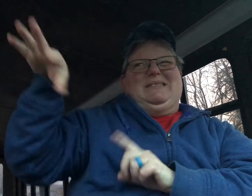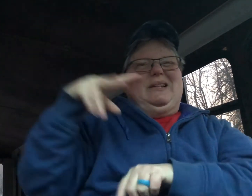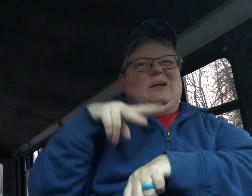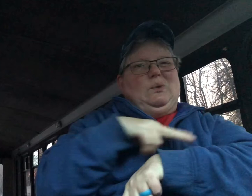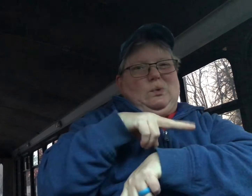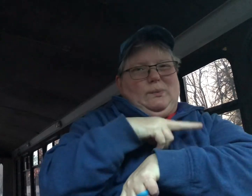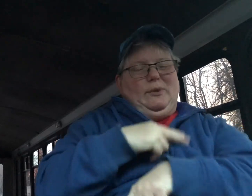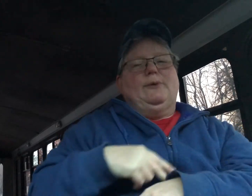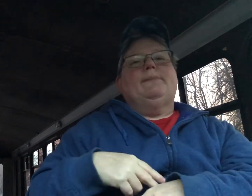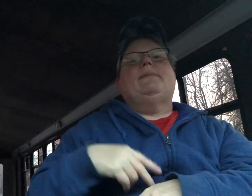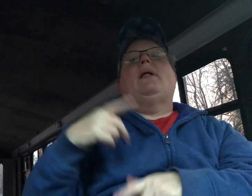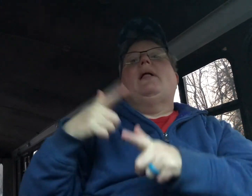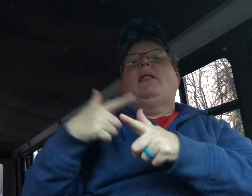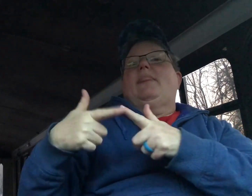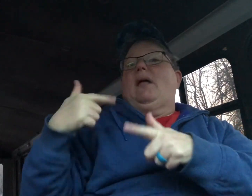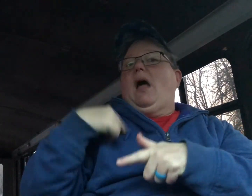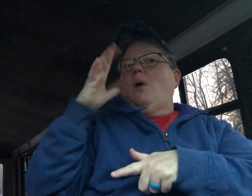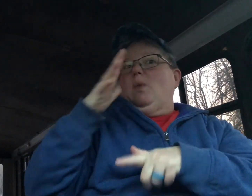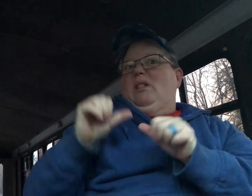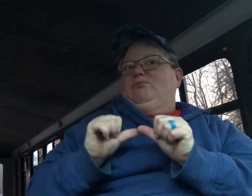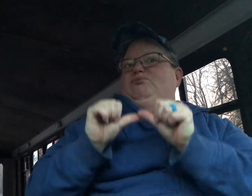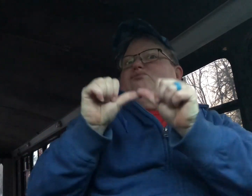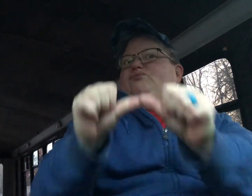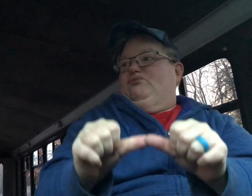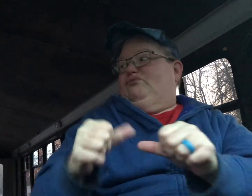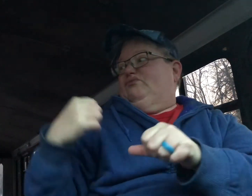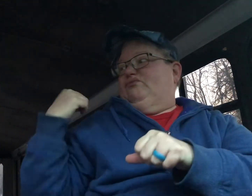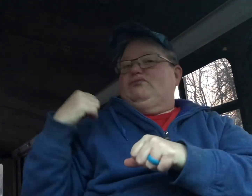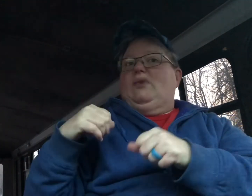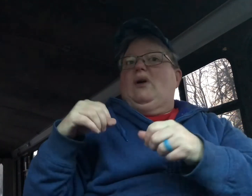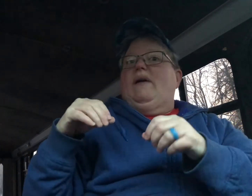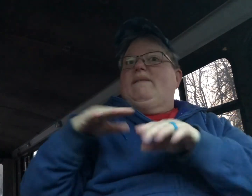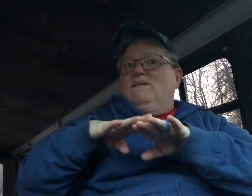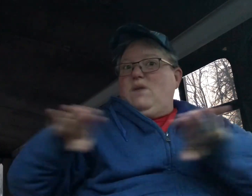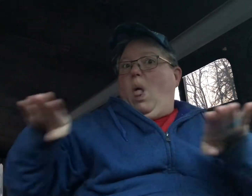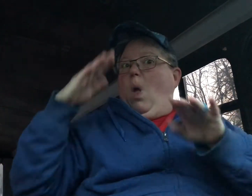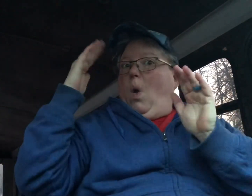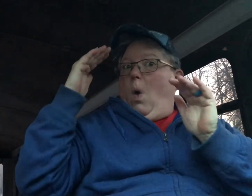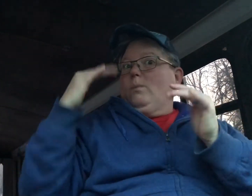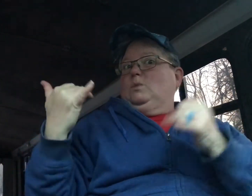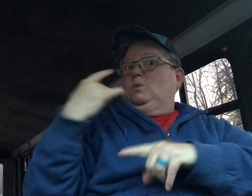grooming appointment. And then I'm going to keep working on this. Hopefully, I can get the floor done today.